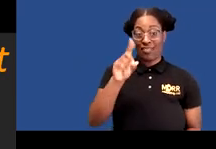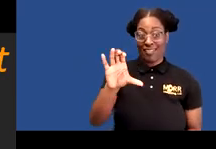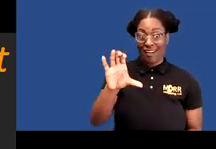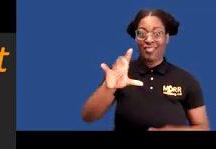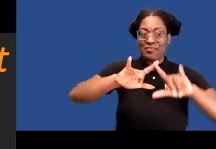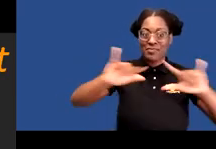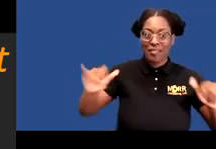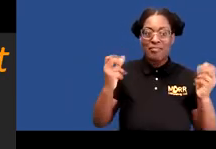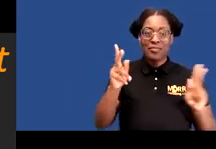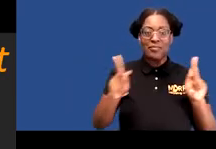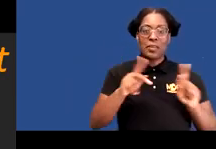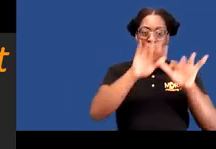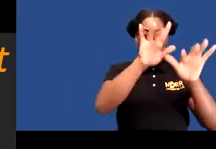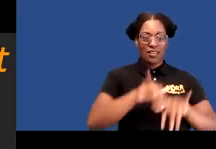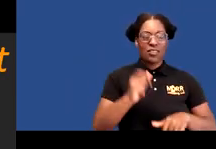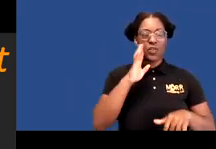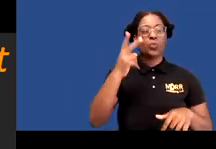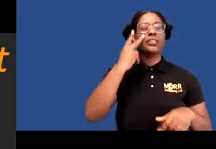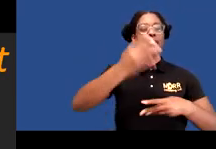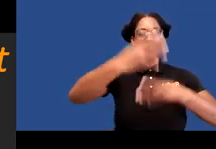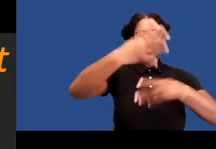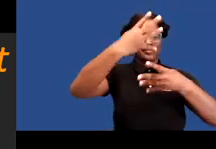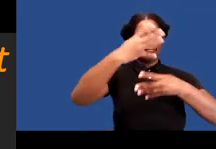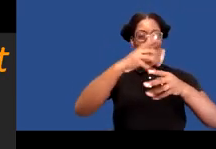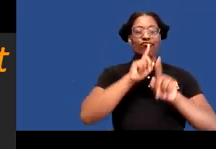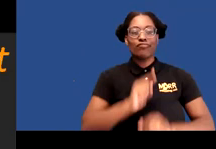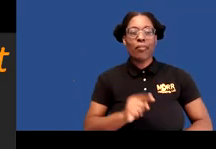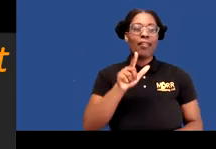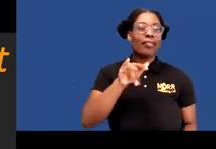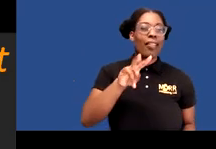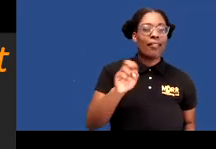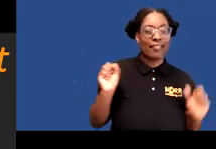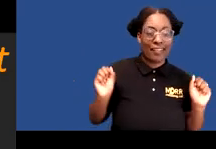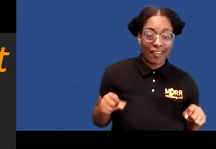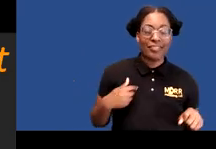and see those comments and respond to those comments live.